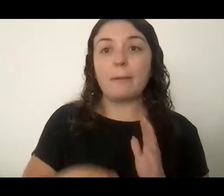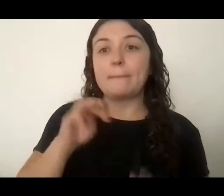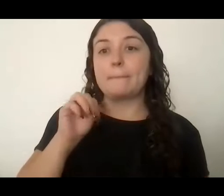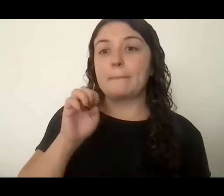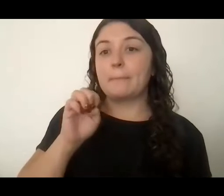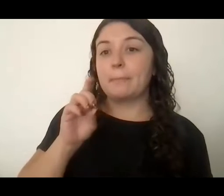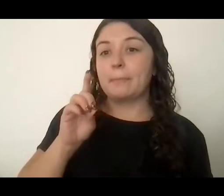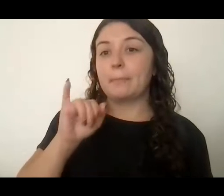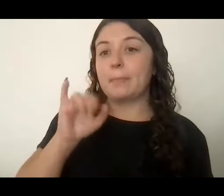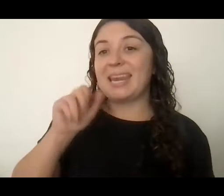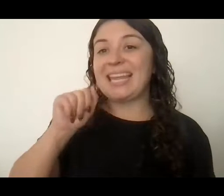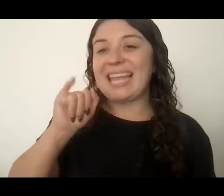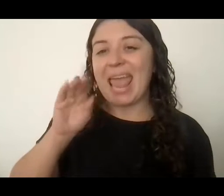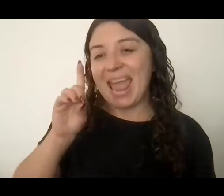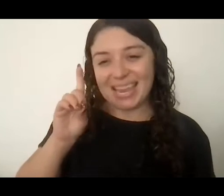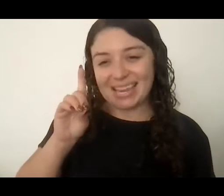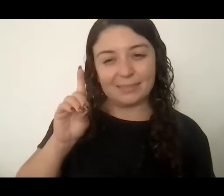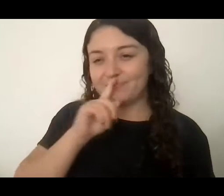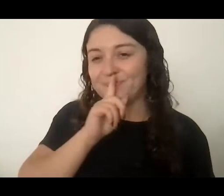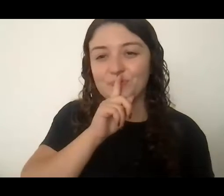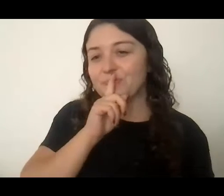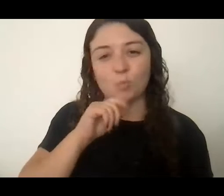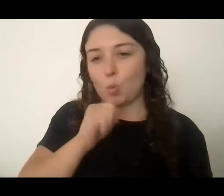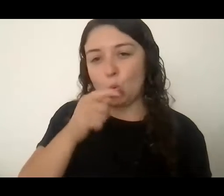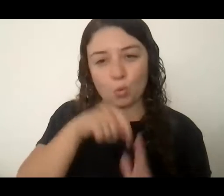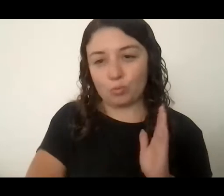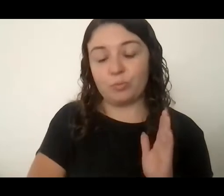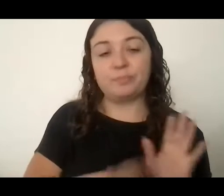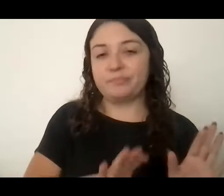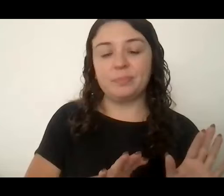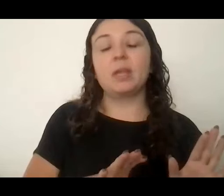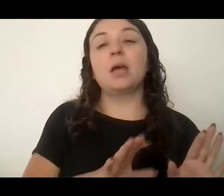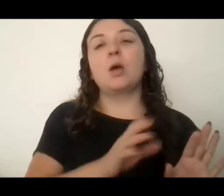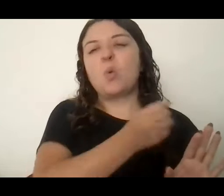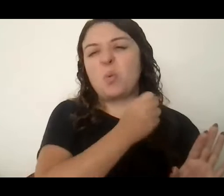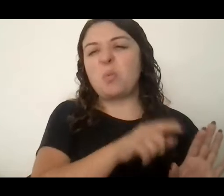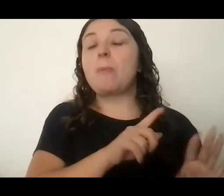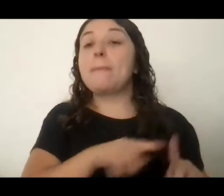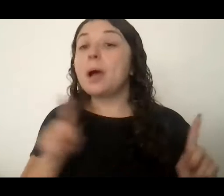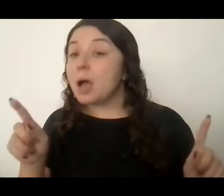which is a different type of health insurance. But I do want to take just a minute and share